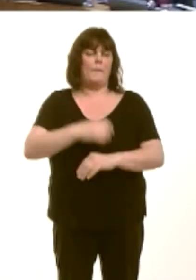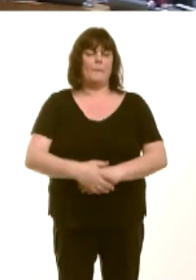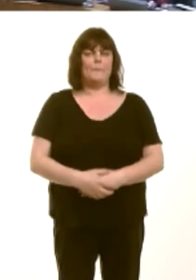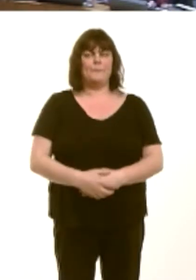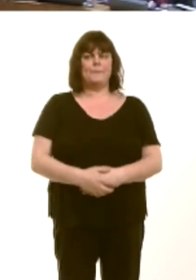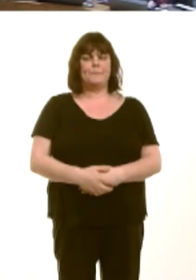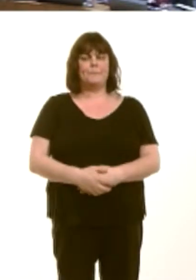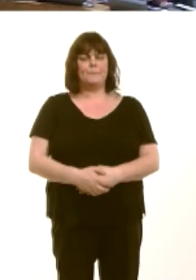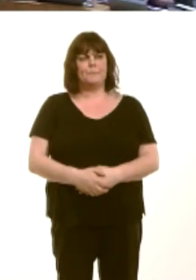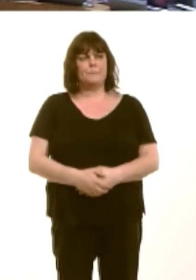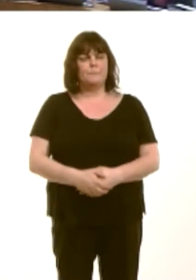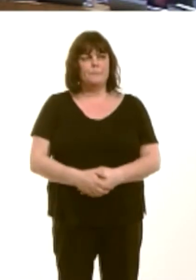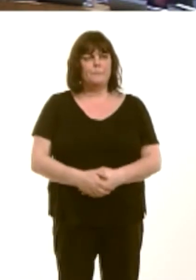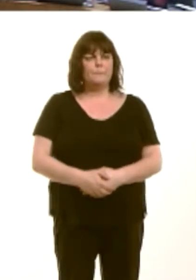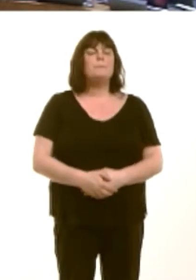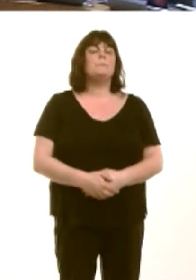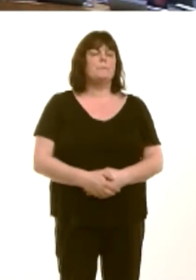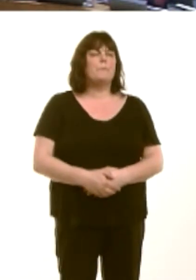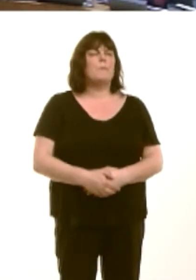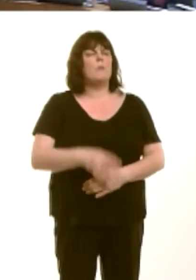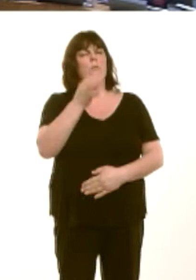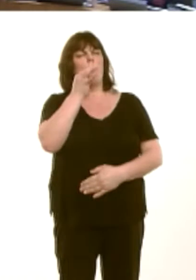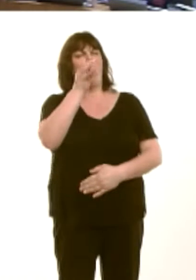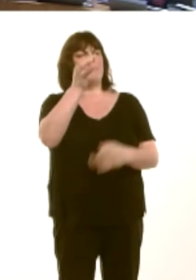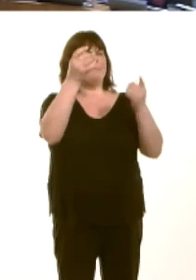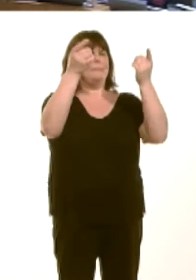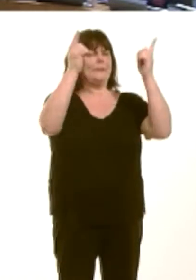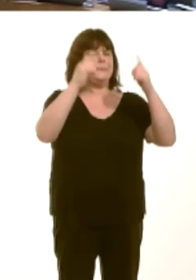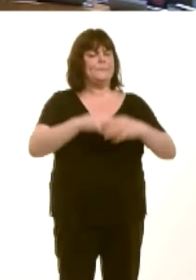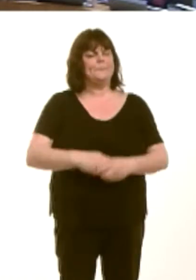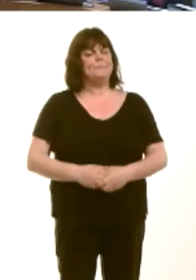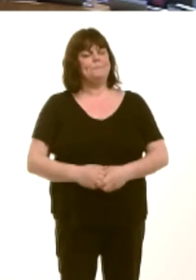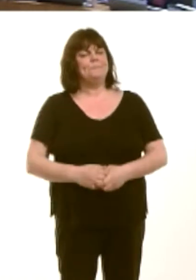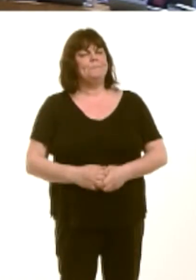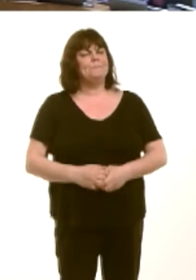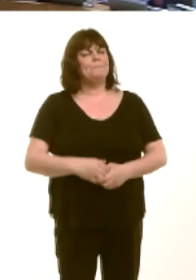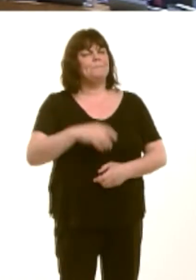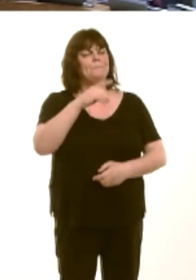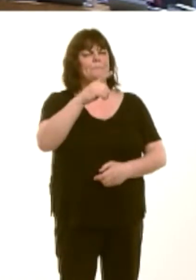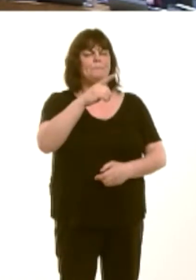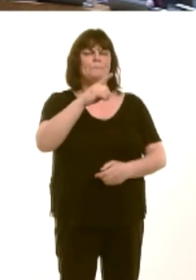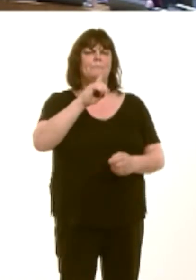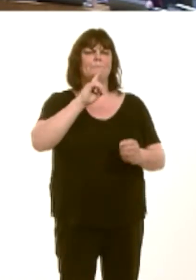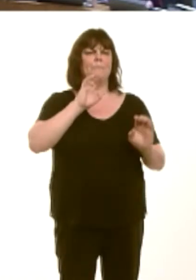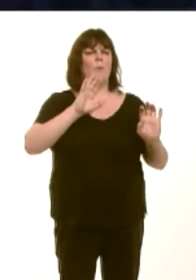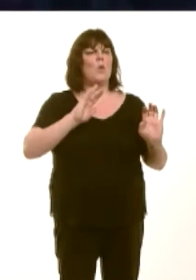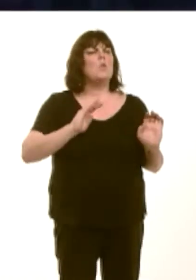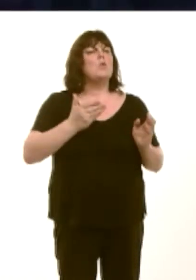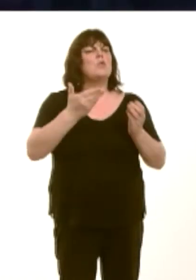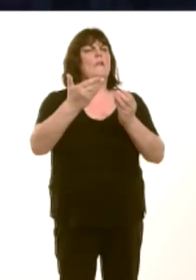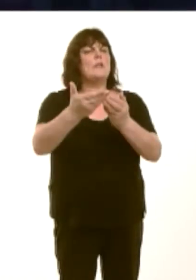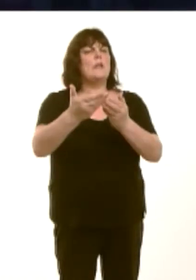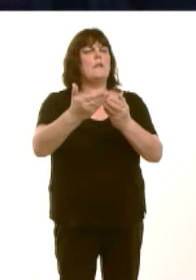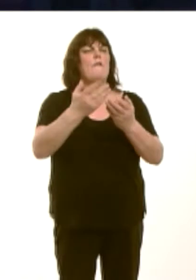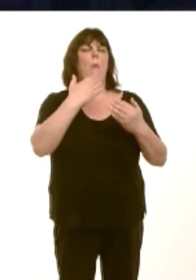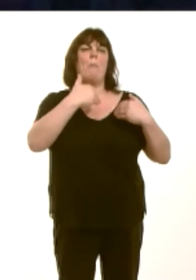Aled Roberts: First Minister, as part of the decision, thoracic surgery services were transferred